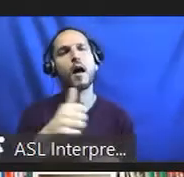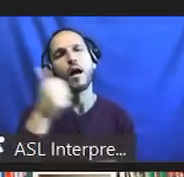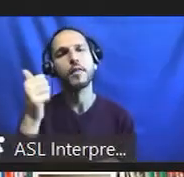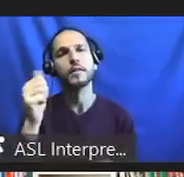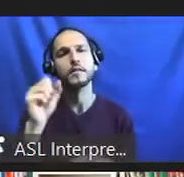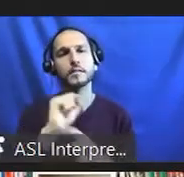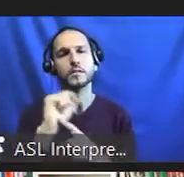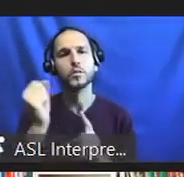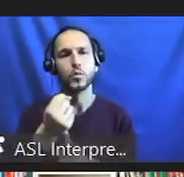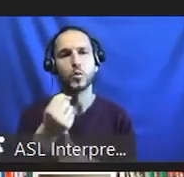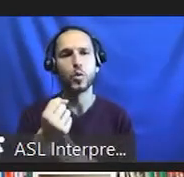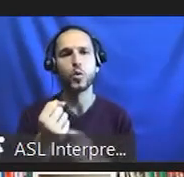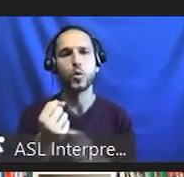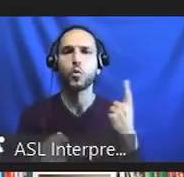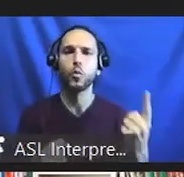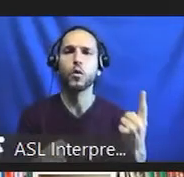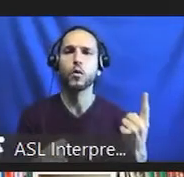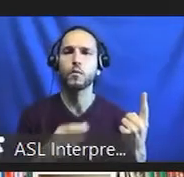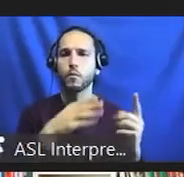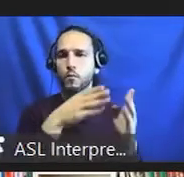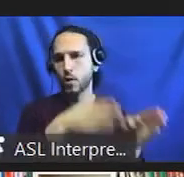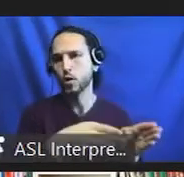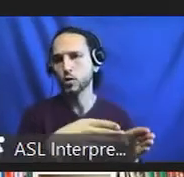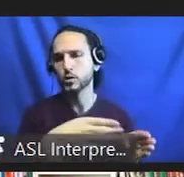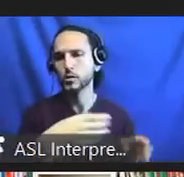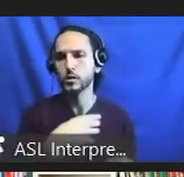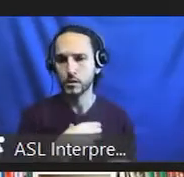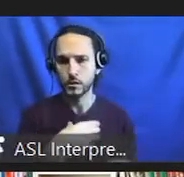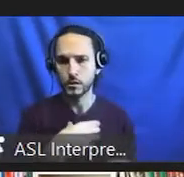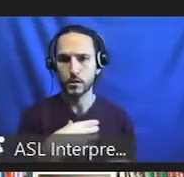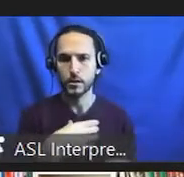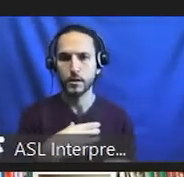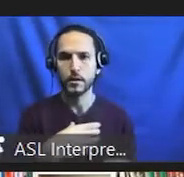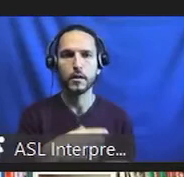here, a single plaintiff, a single individual, Argenyi--